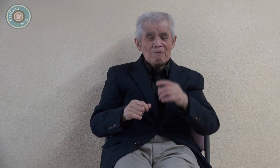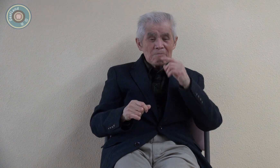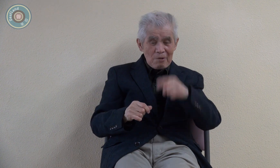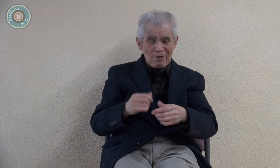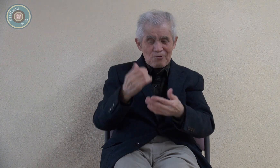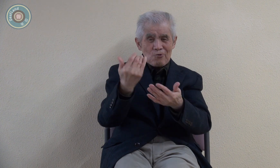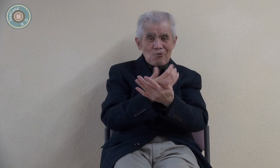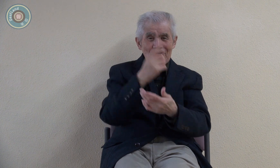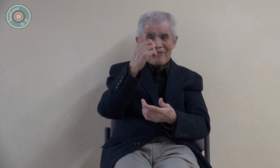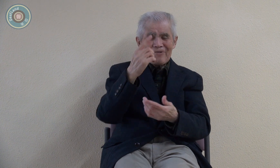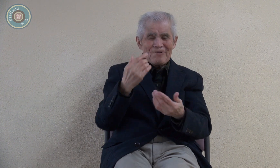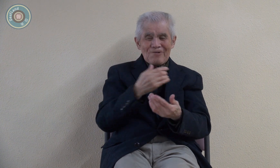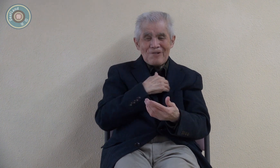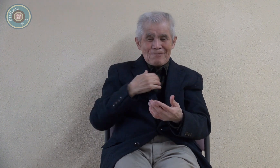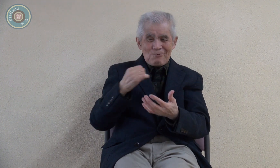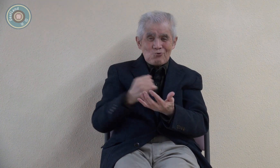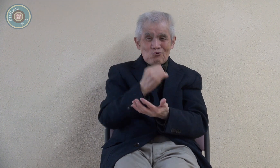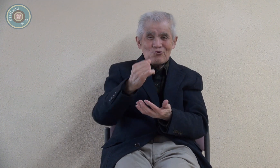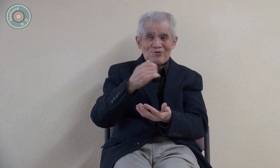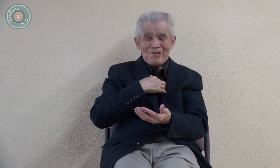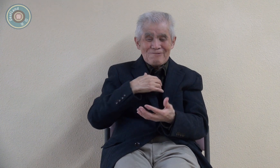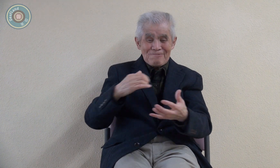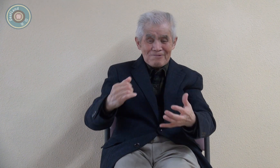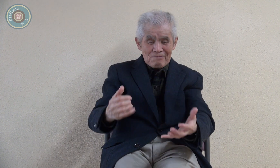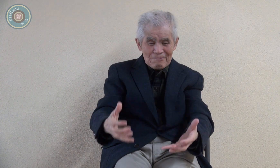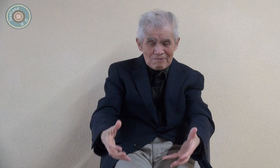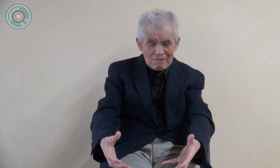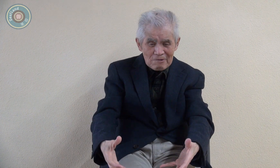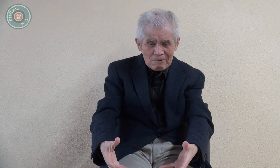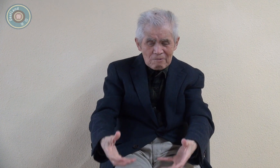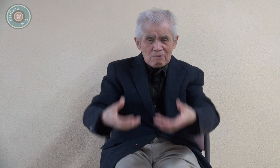I found one thing that remained in its original state That was a mortar.